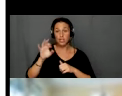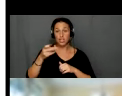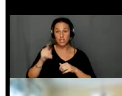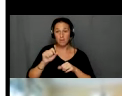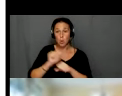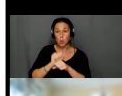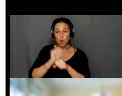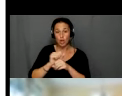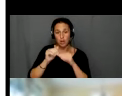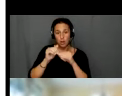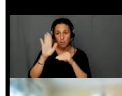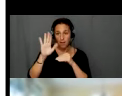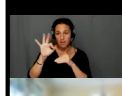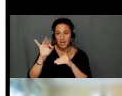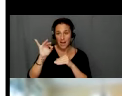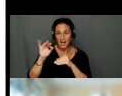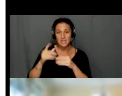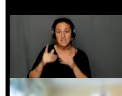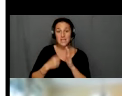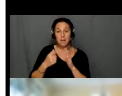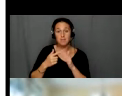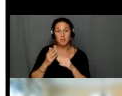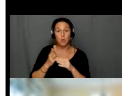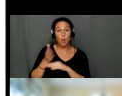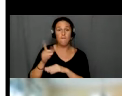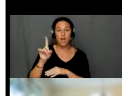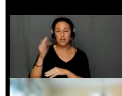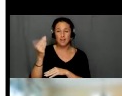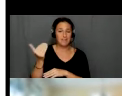and that's above 90 degrees sometimes to hear a 115 degrees.